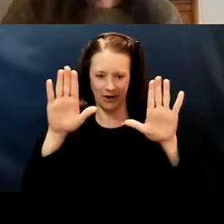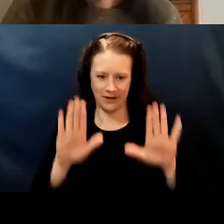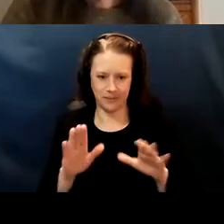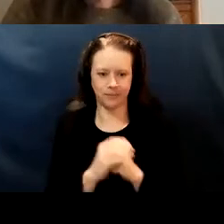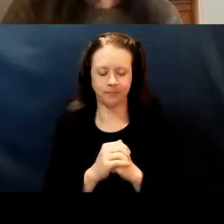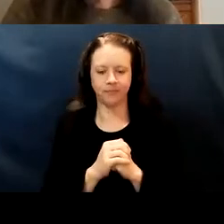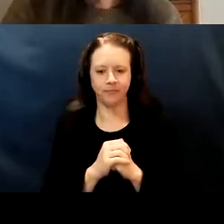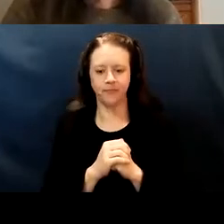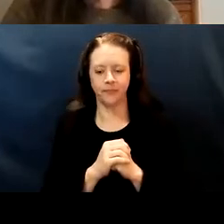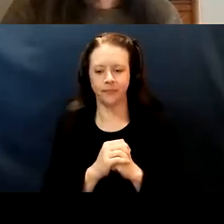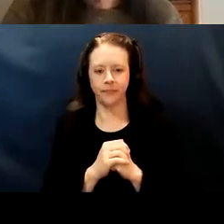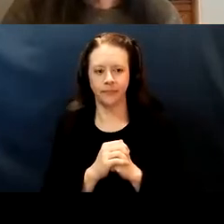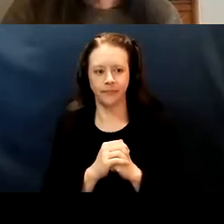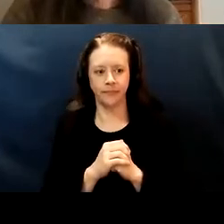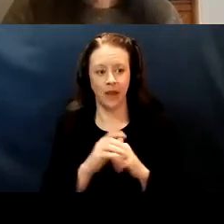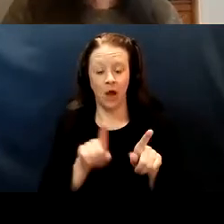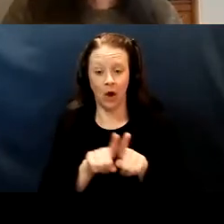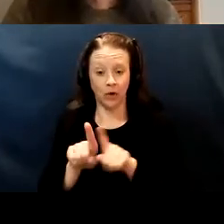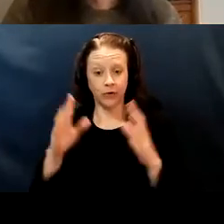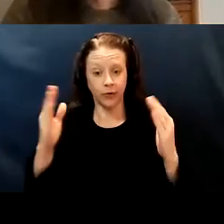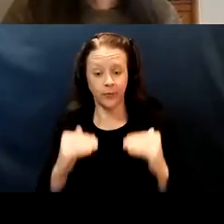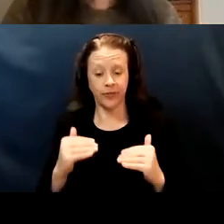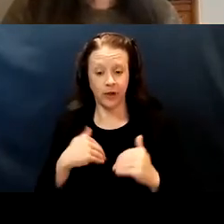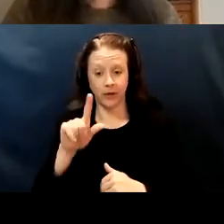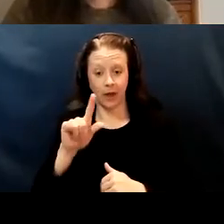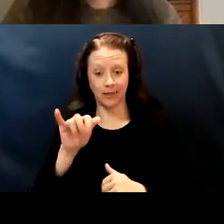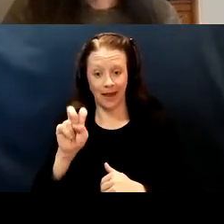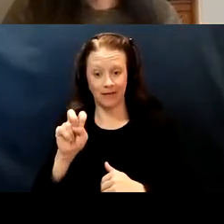So there also is live captioning or CART, which is